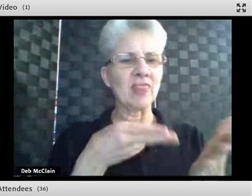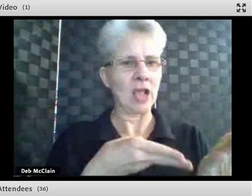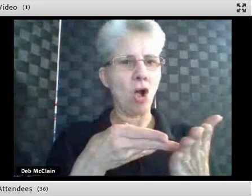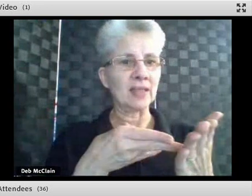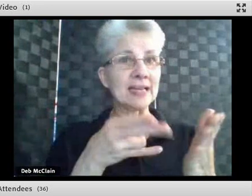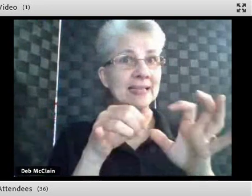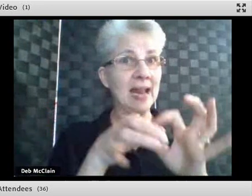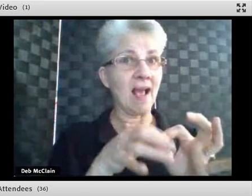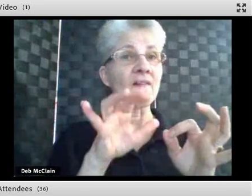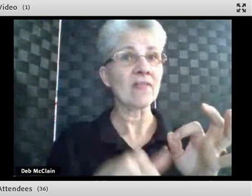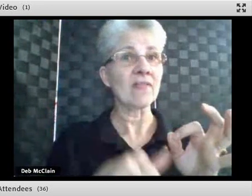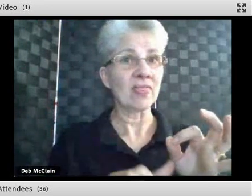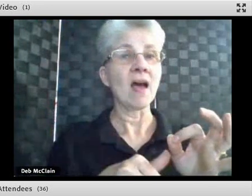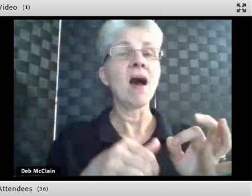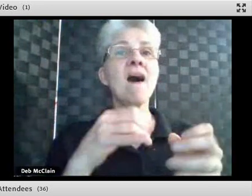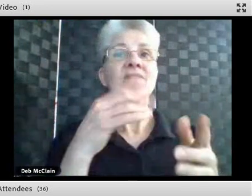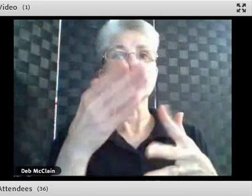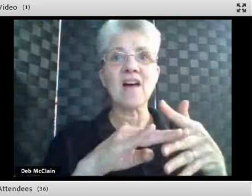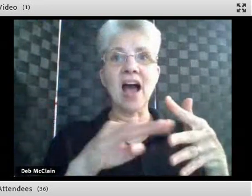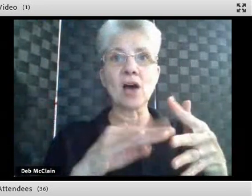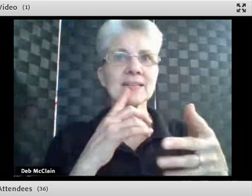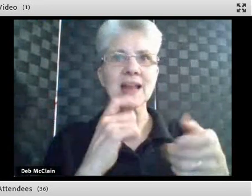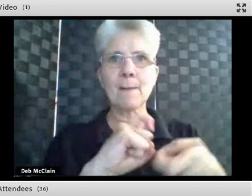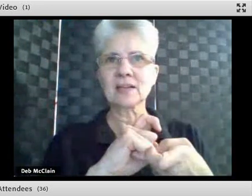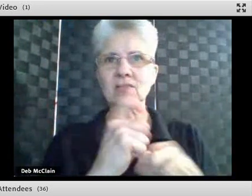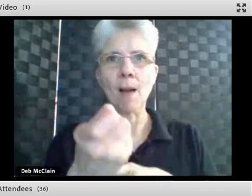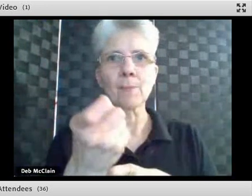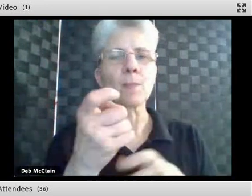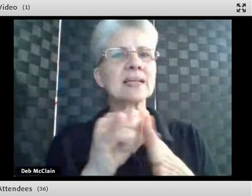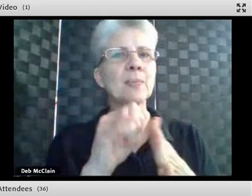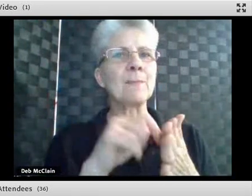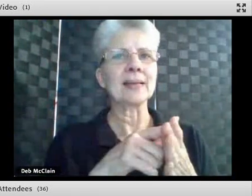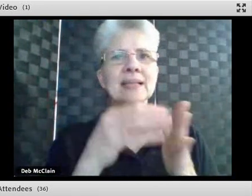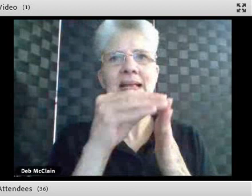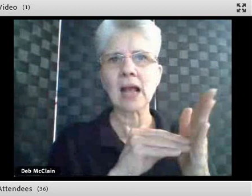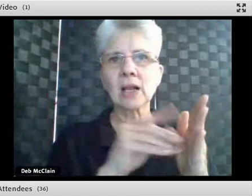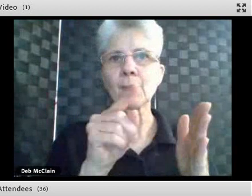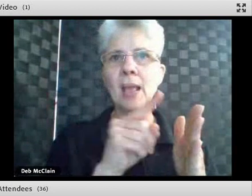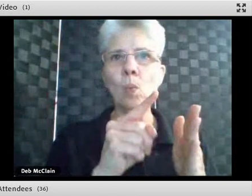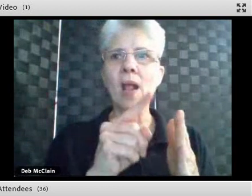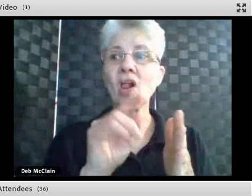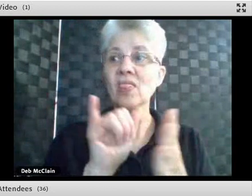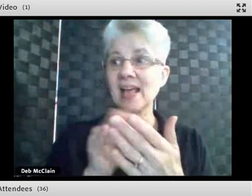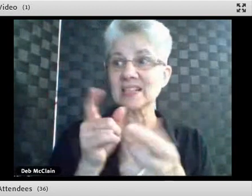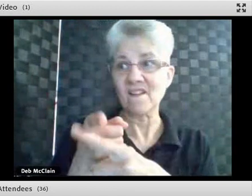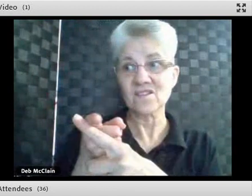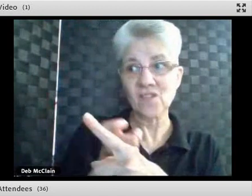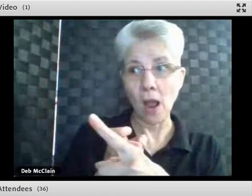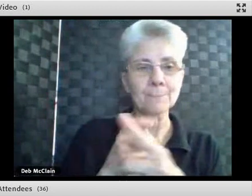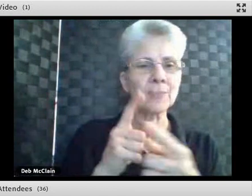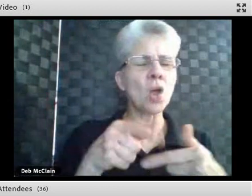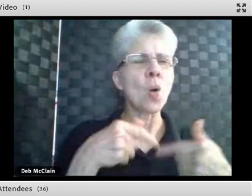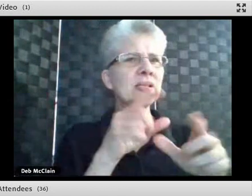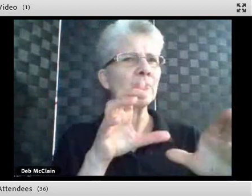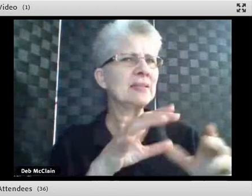or the provenance of your files is not compromised. That means documenting where did this object come from, what has been done to it over time